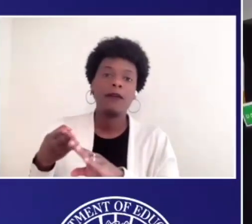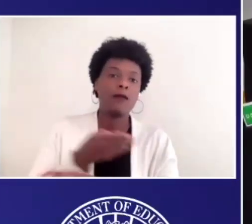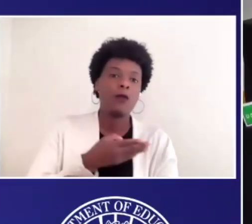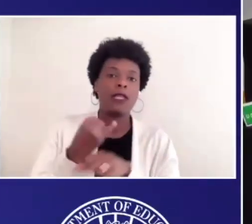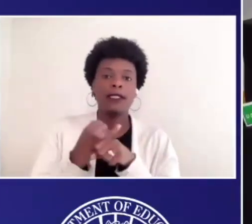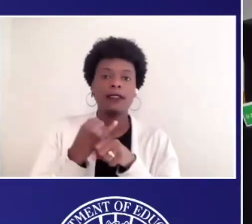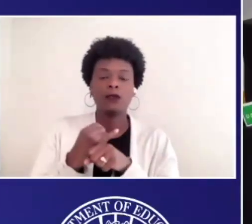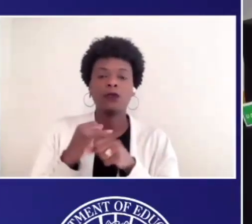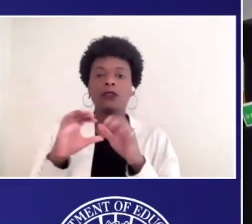caucus without the Department.